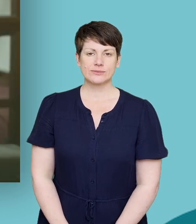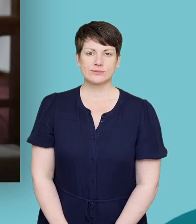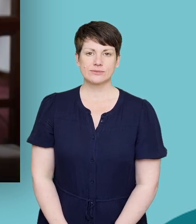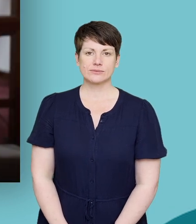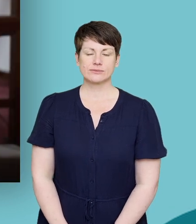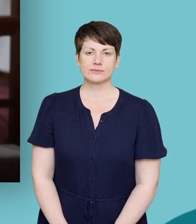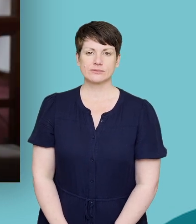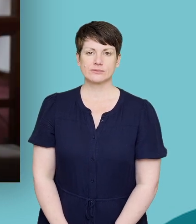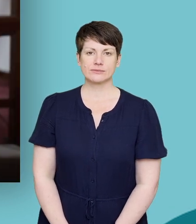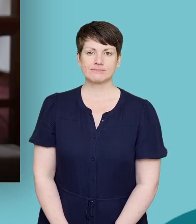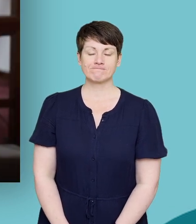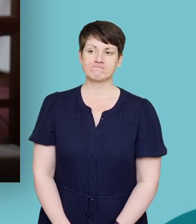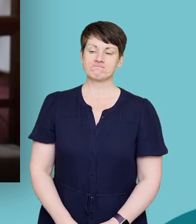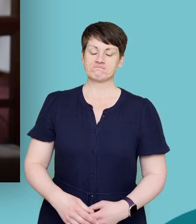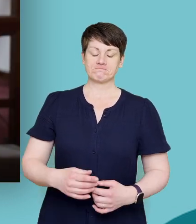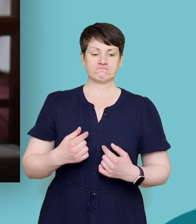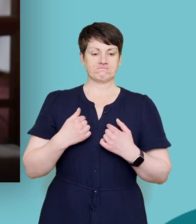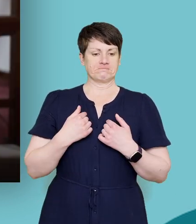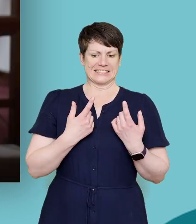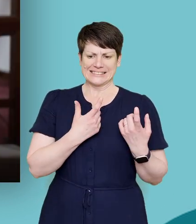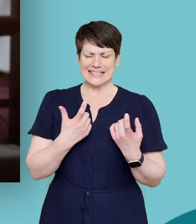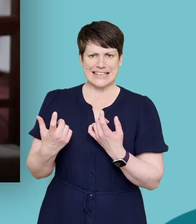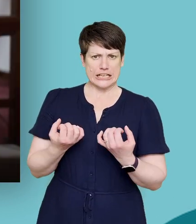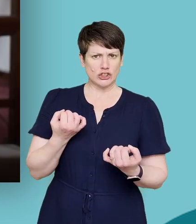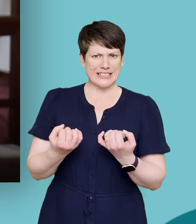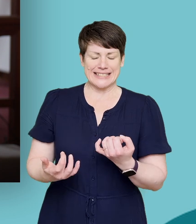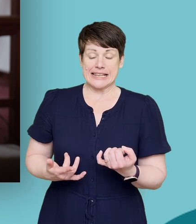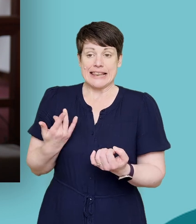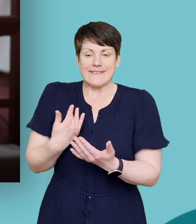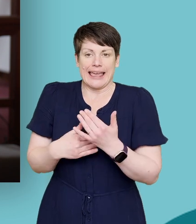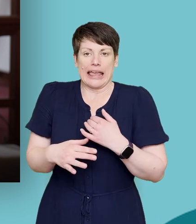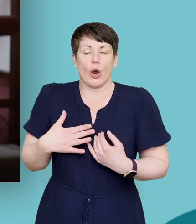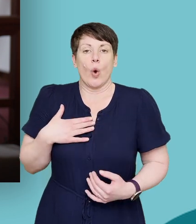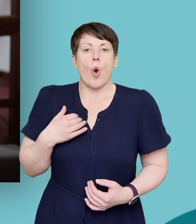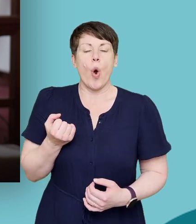I think as someone seeking justice, living in hope looks like being absolutely